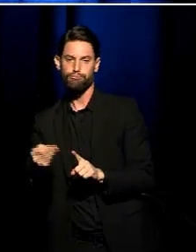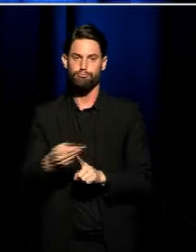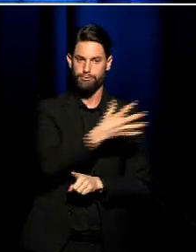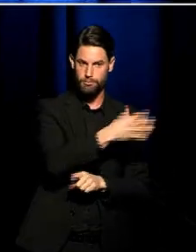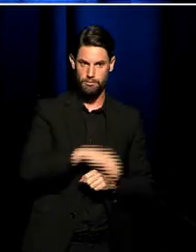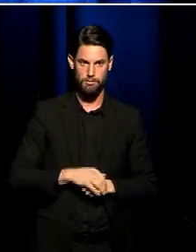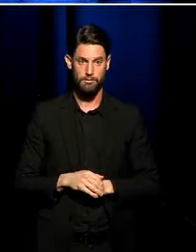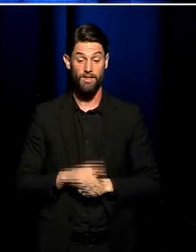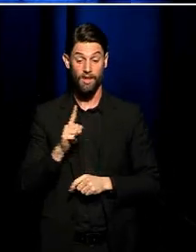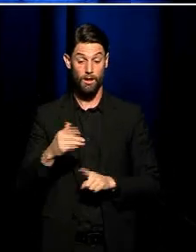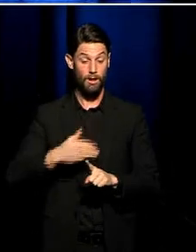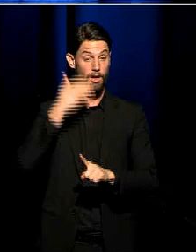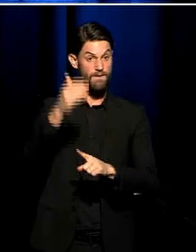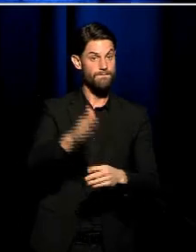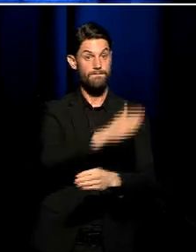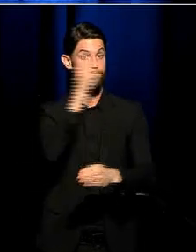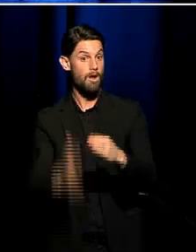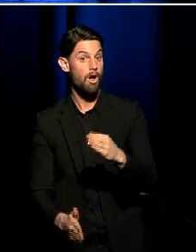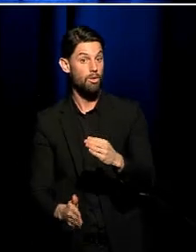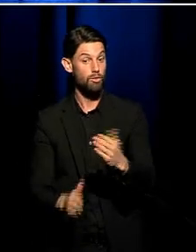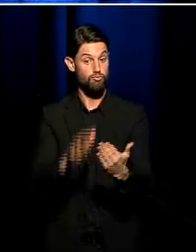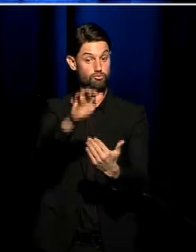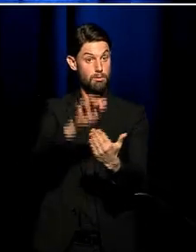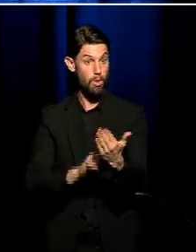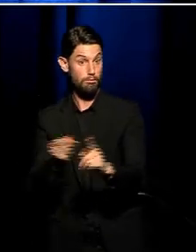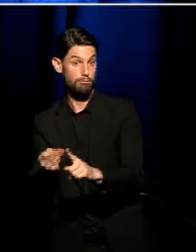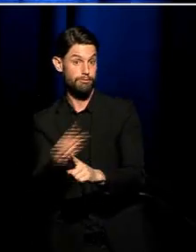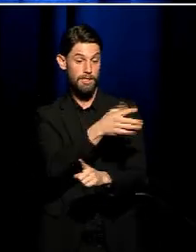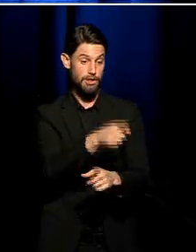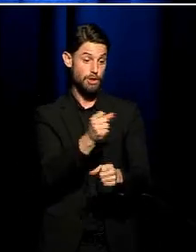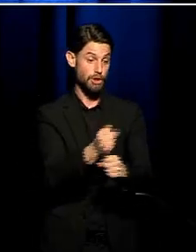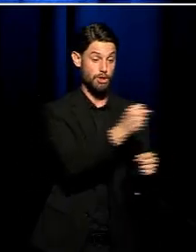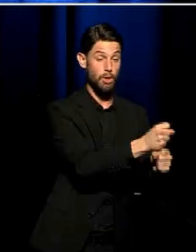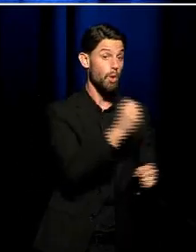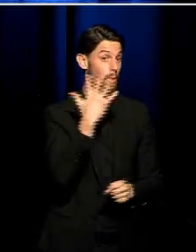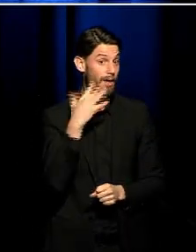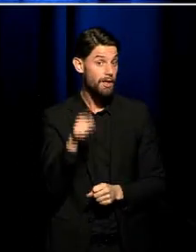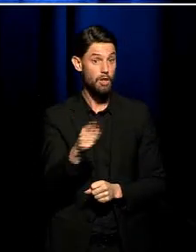of the results of your inquiry and your recommendations not later than 29 April